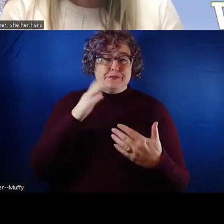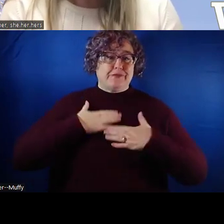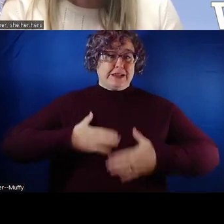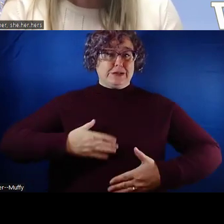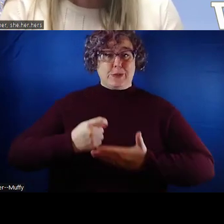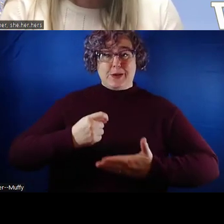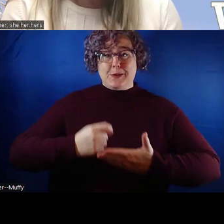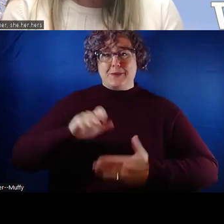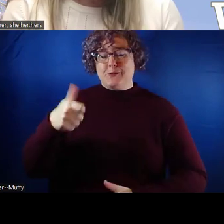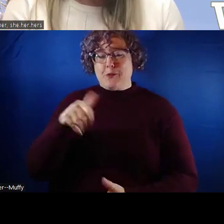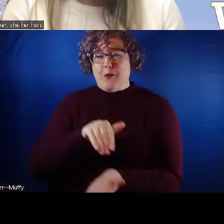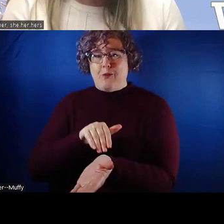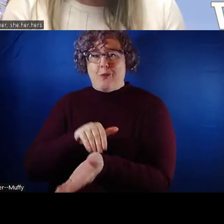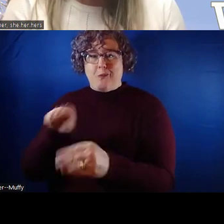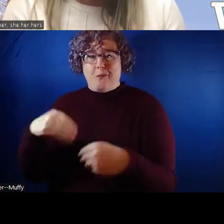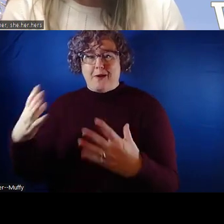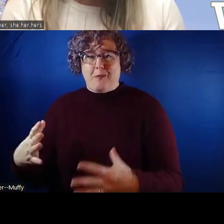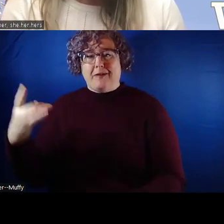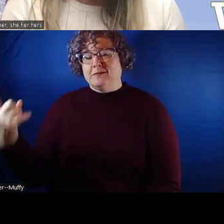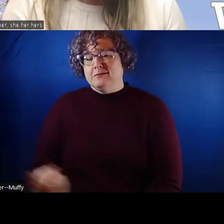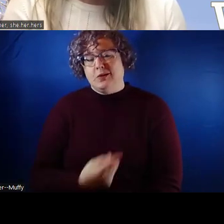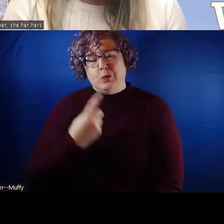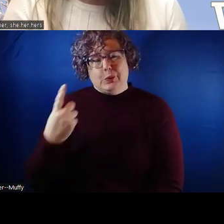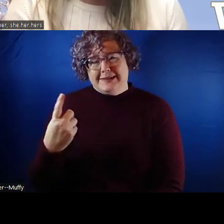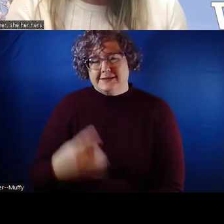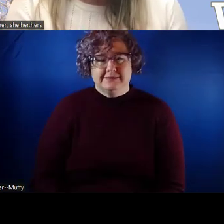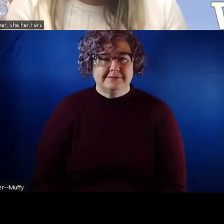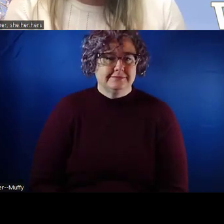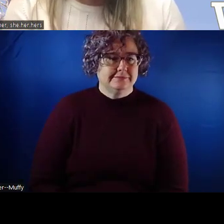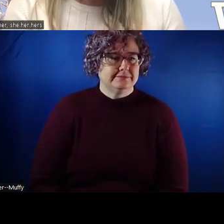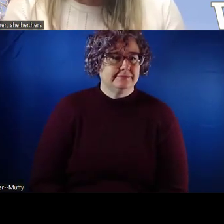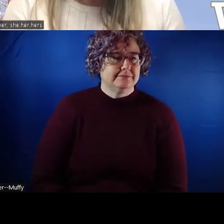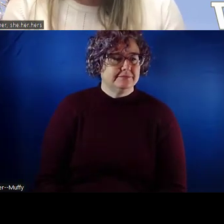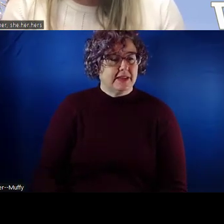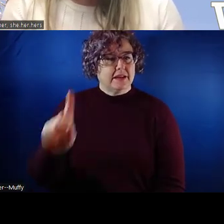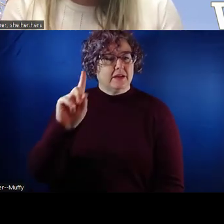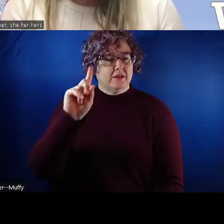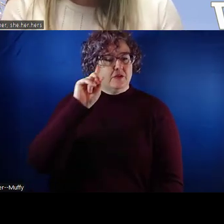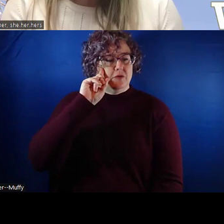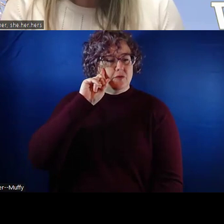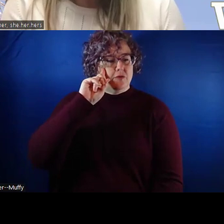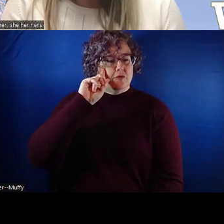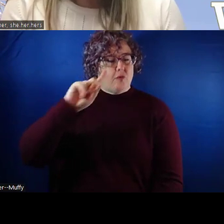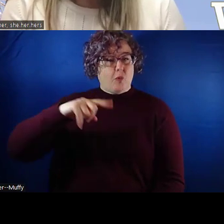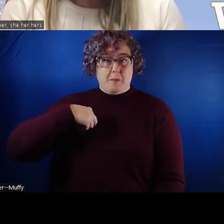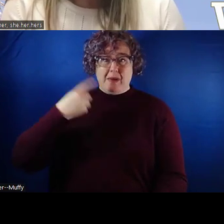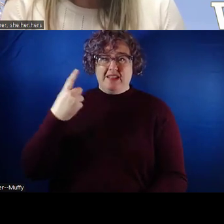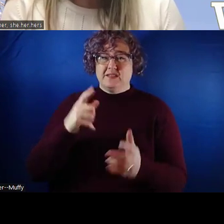or other medical provider or not. But I think for me, some of the big ones that have stood out